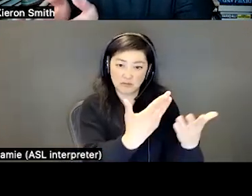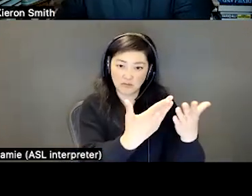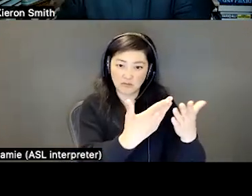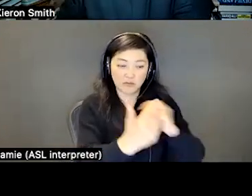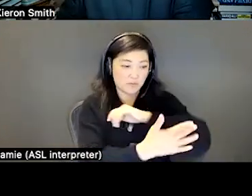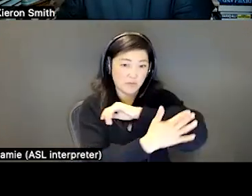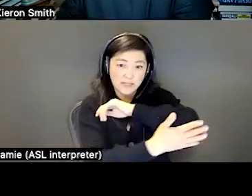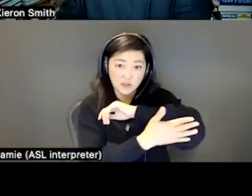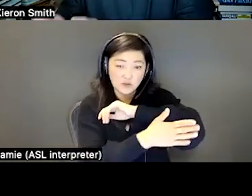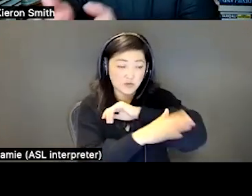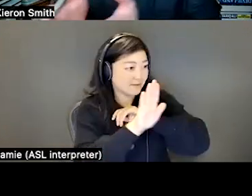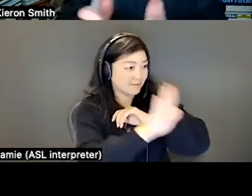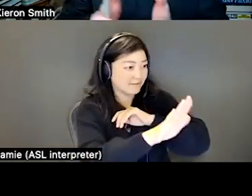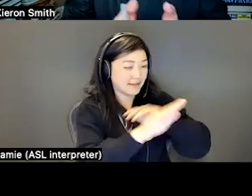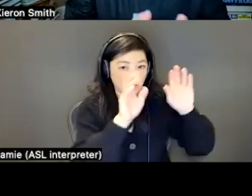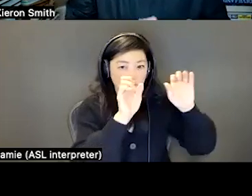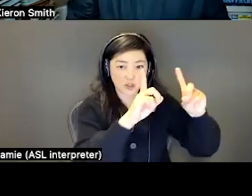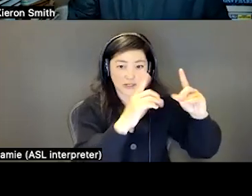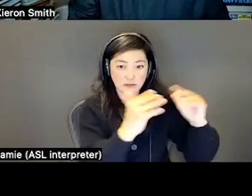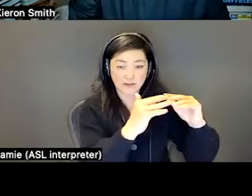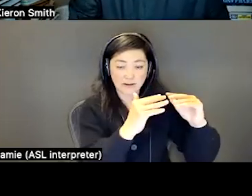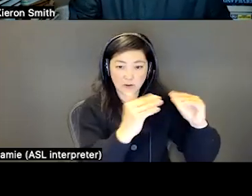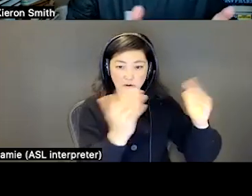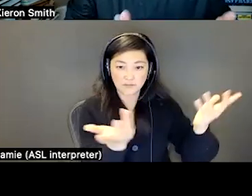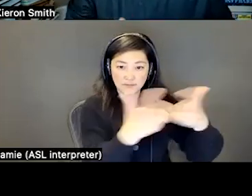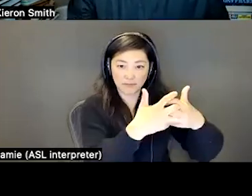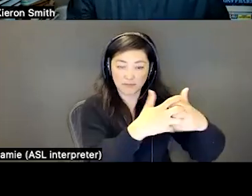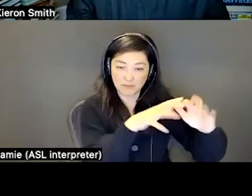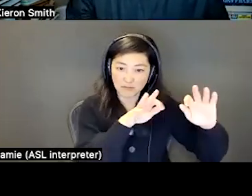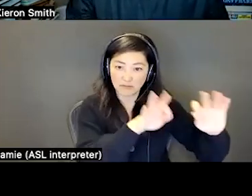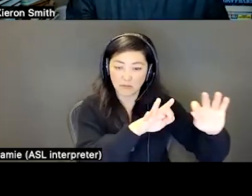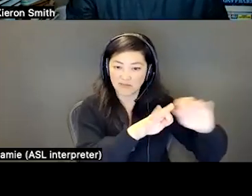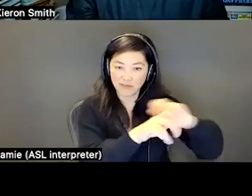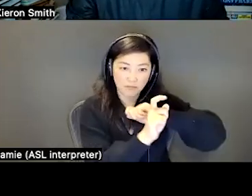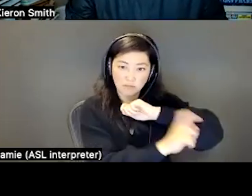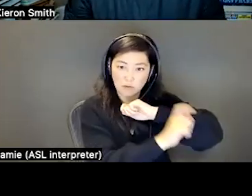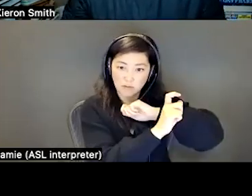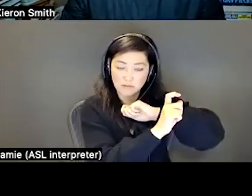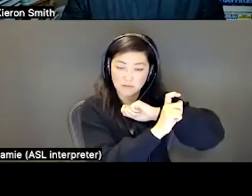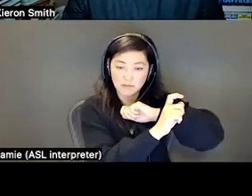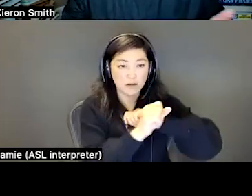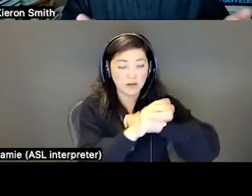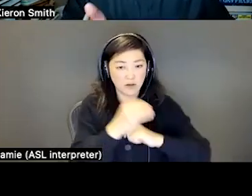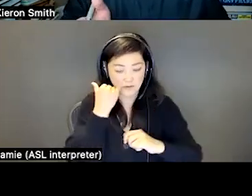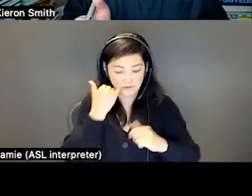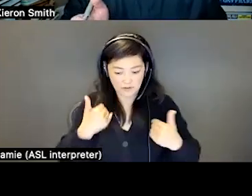educational level so that if we get enough of this data, you could be in Germany or you